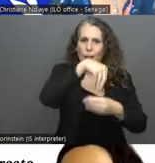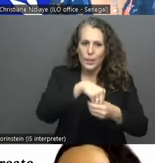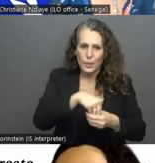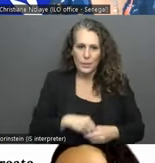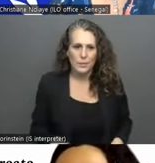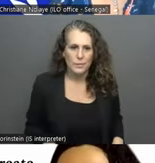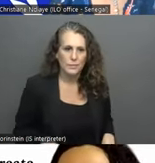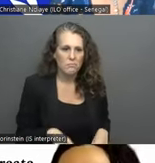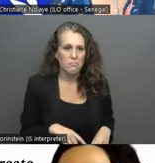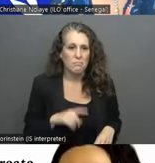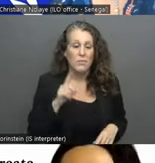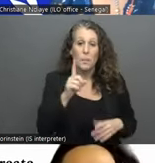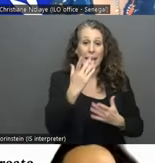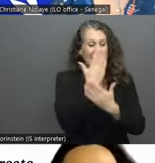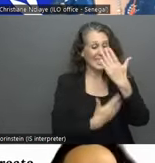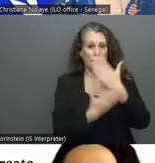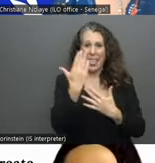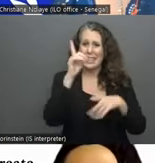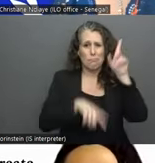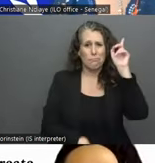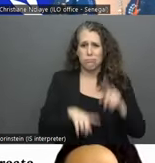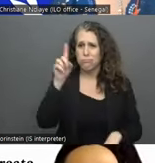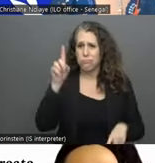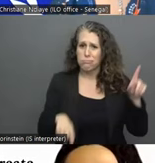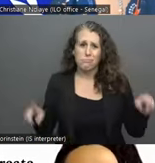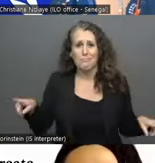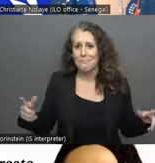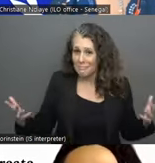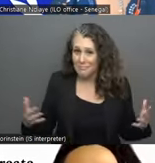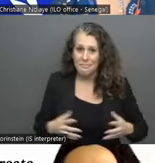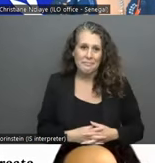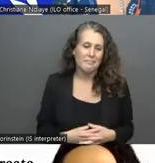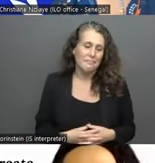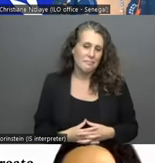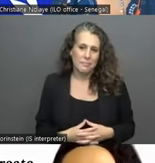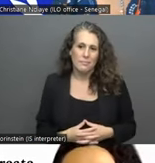as visible disabilities. 10:56:03 And for us, it's about accelerating